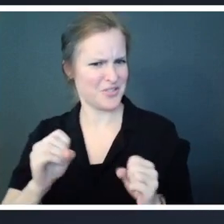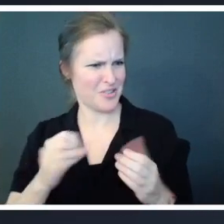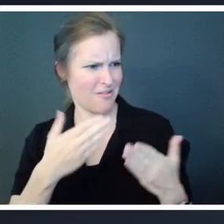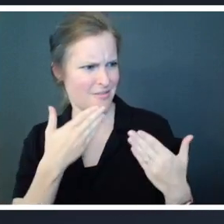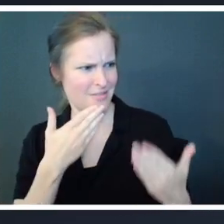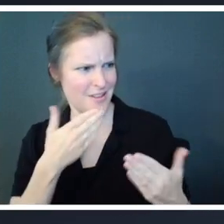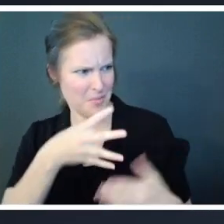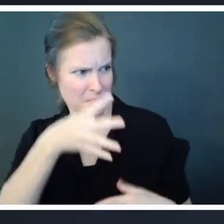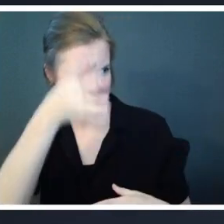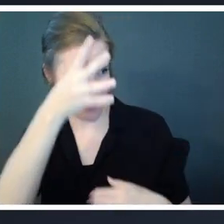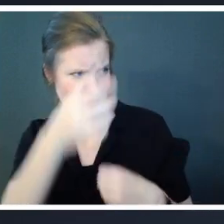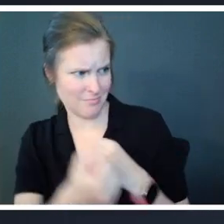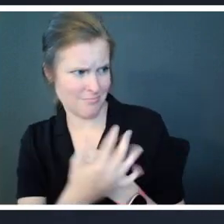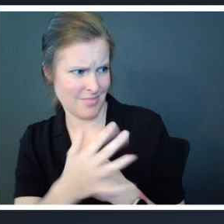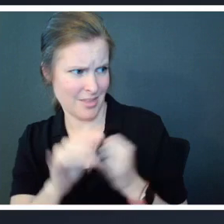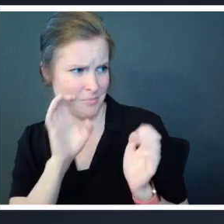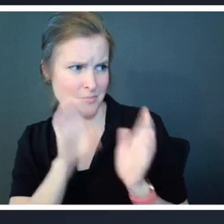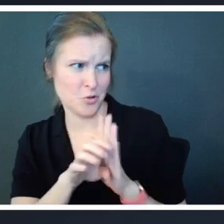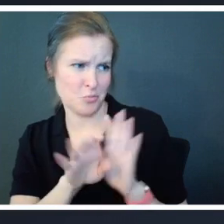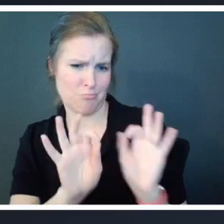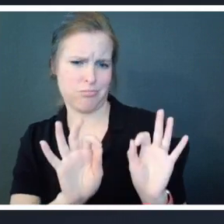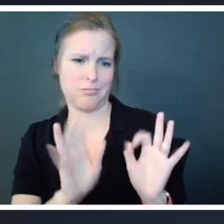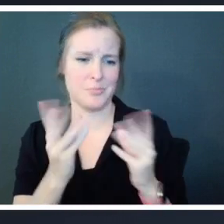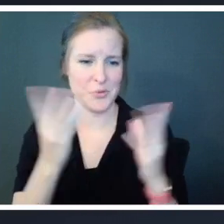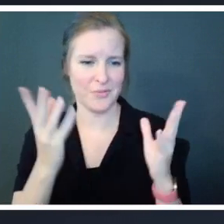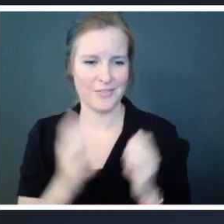That's one of the things I actually am so impressed with, with the programming that all